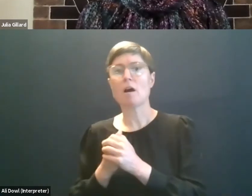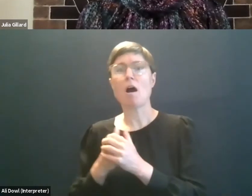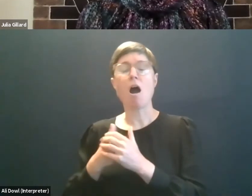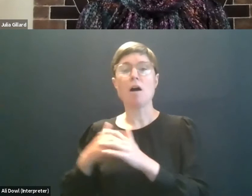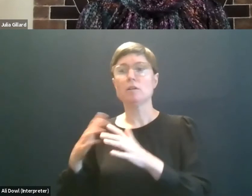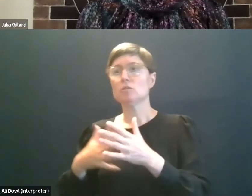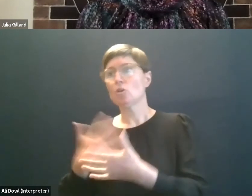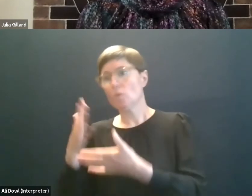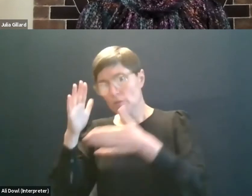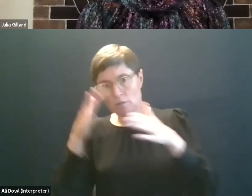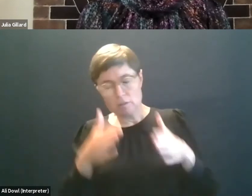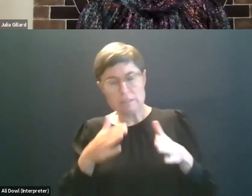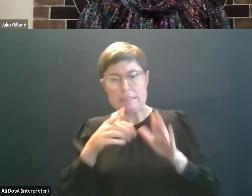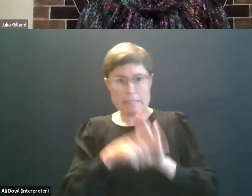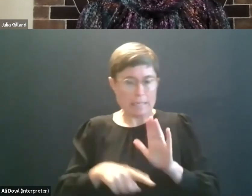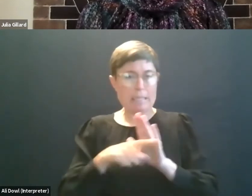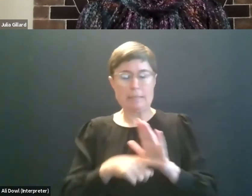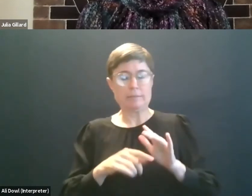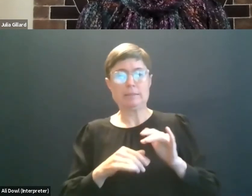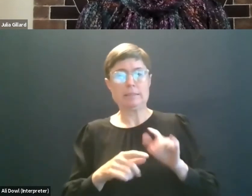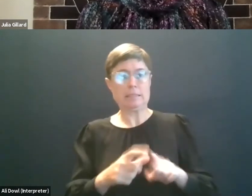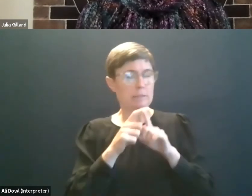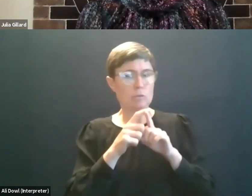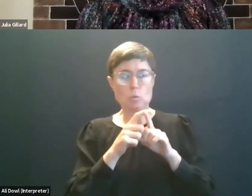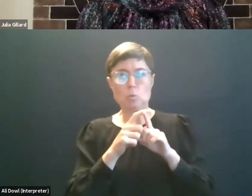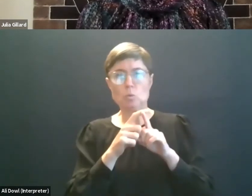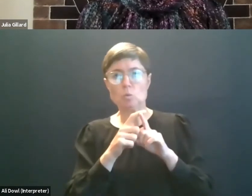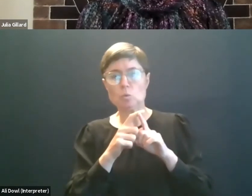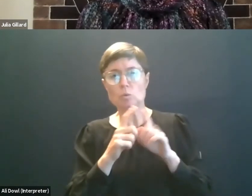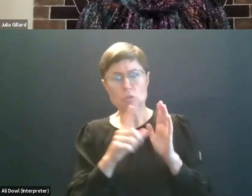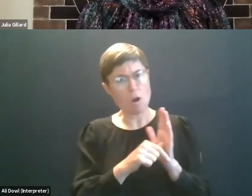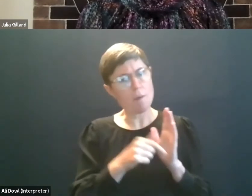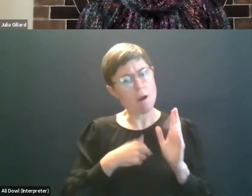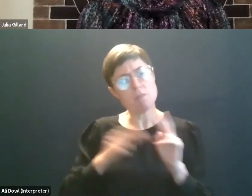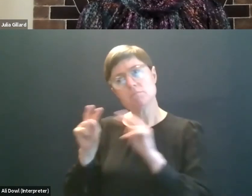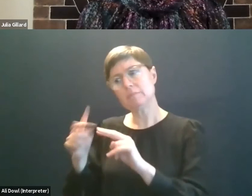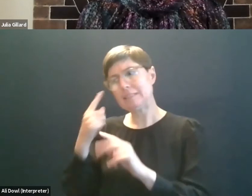sort of these dividing forces, I - it did make it proud and does make me proud to be